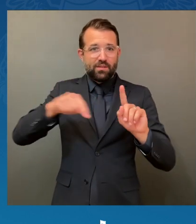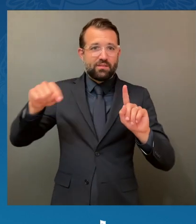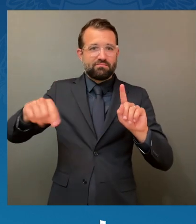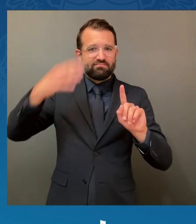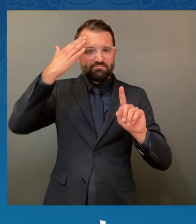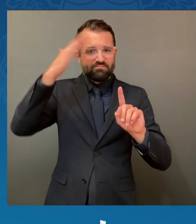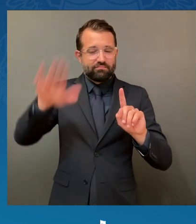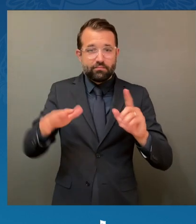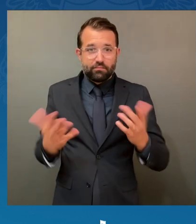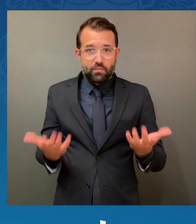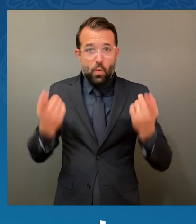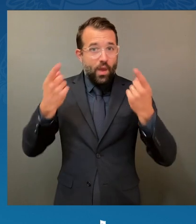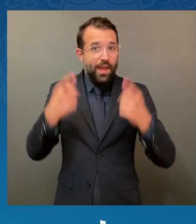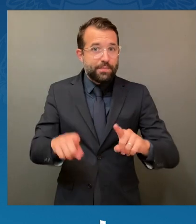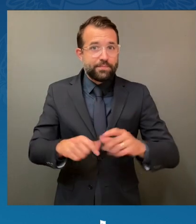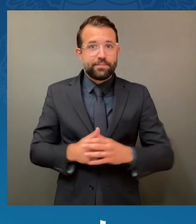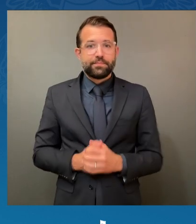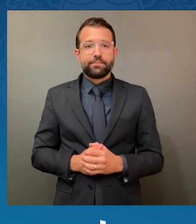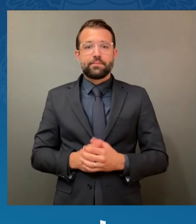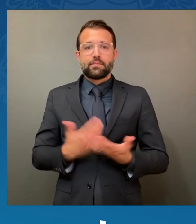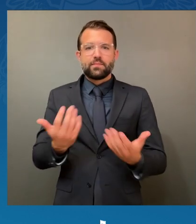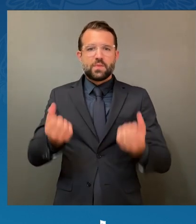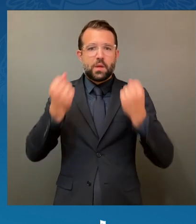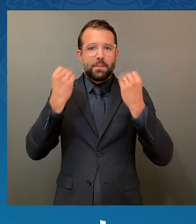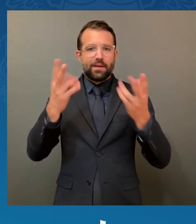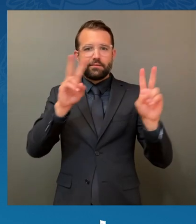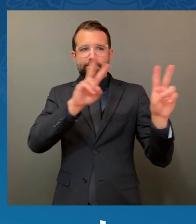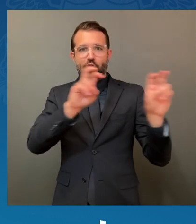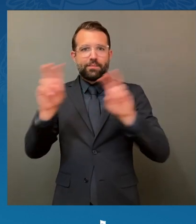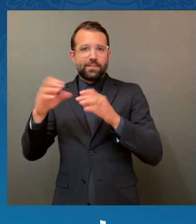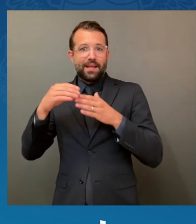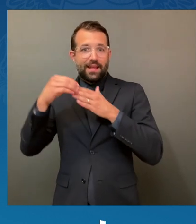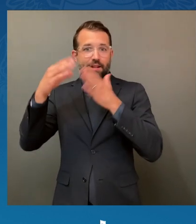have lacked the political will and courage to act.